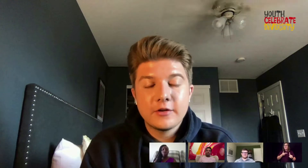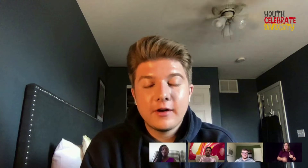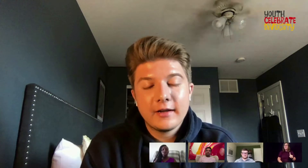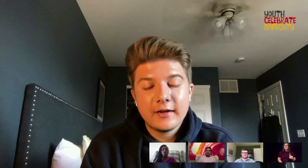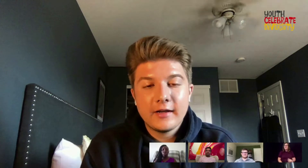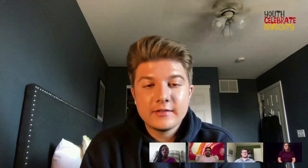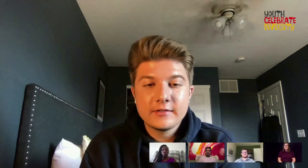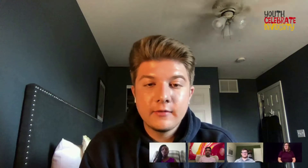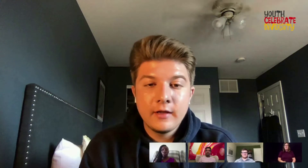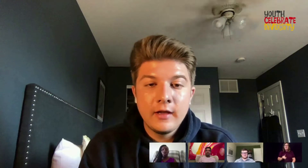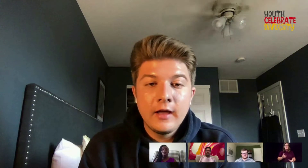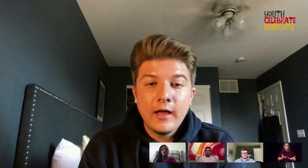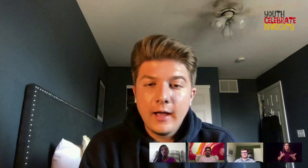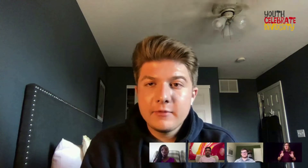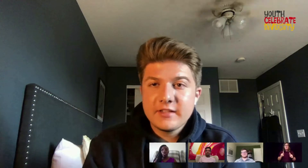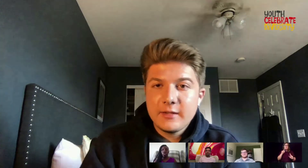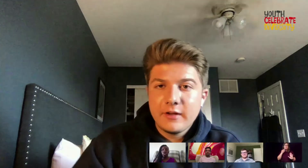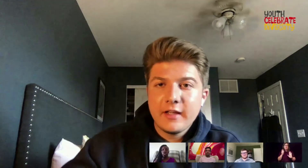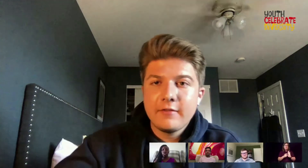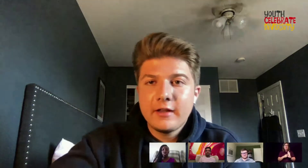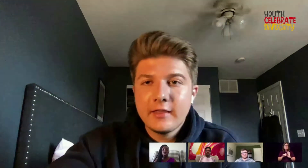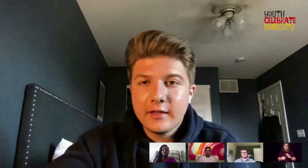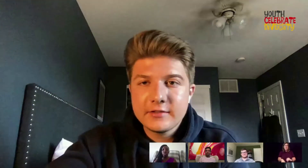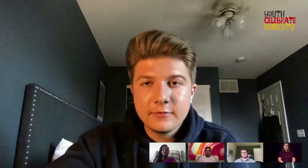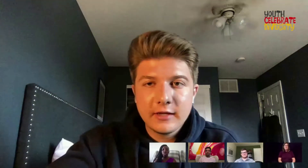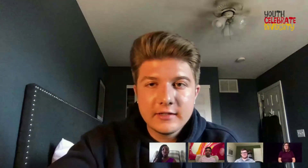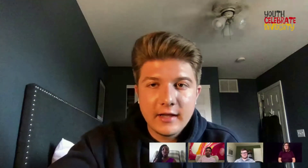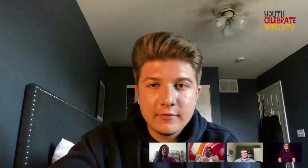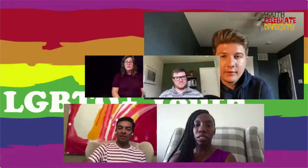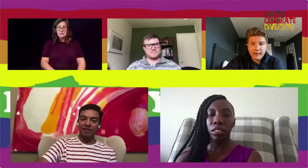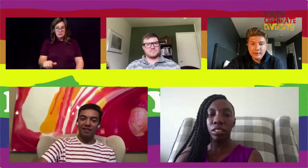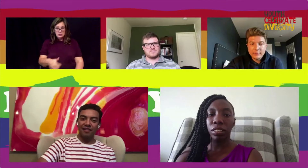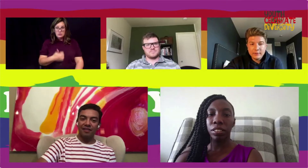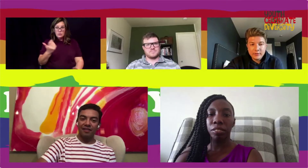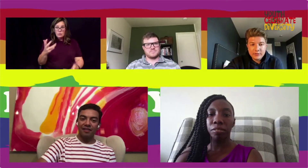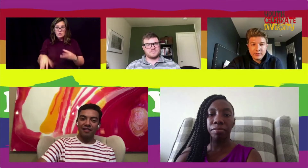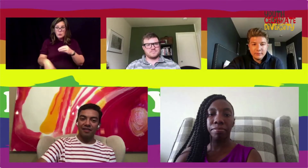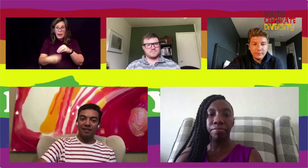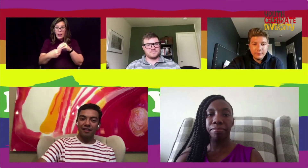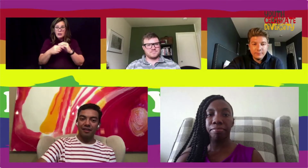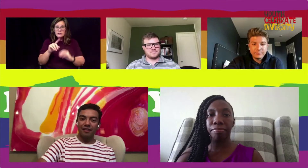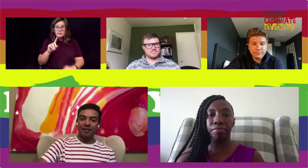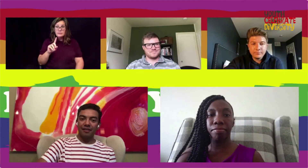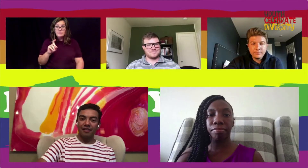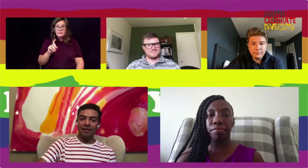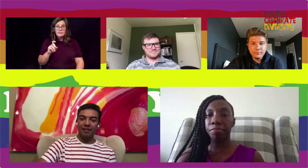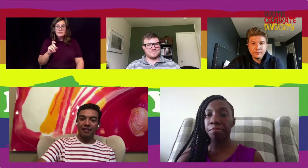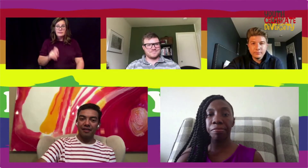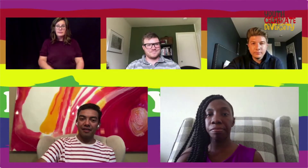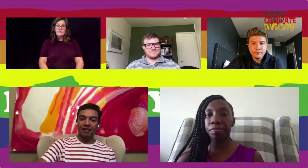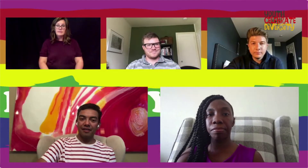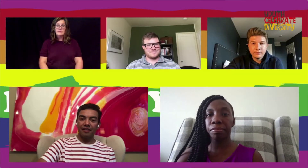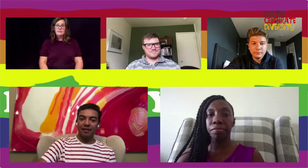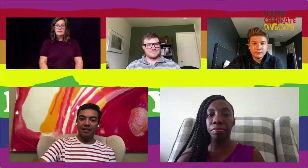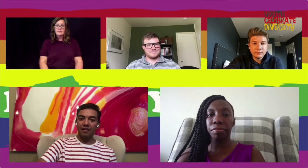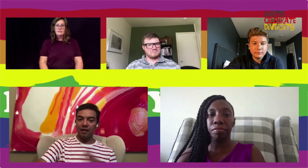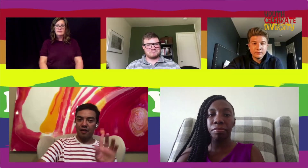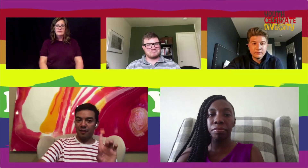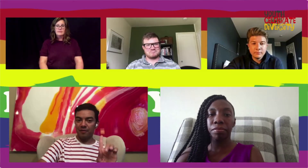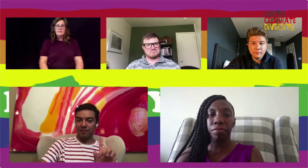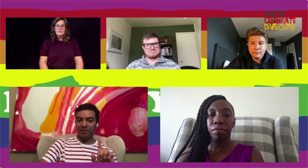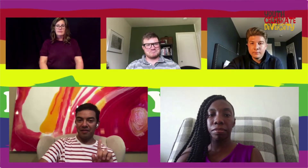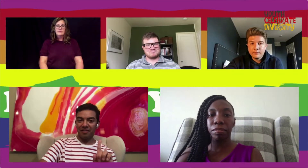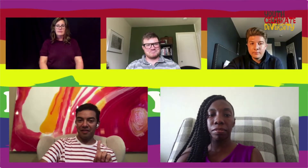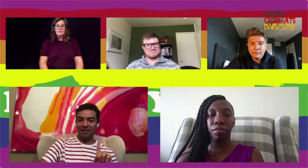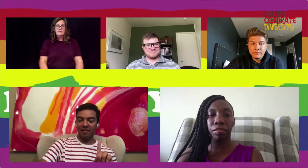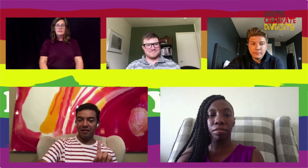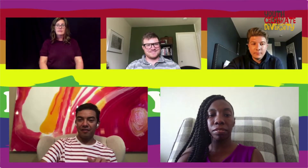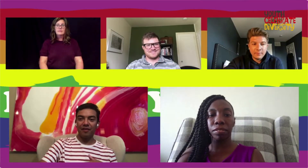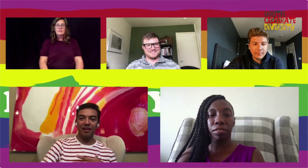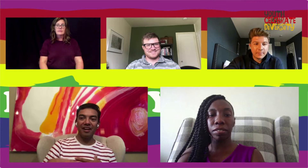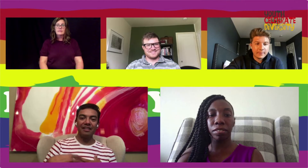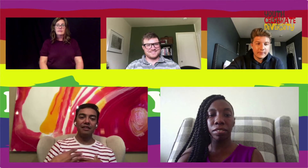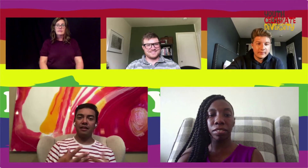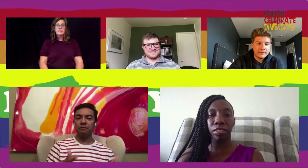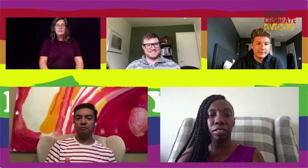could recognize um does anybody have anything else they would like to add for that question sorry i i